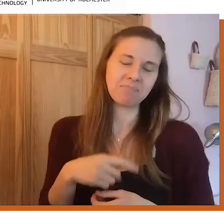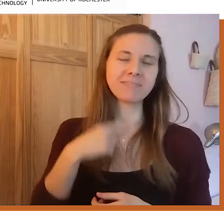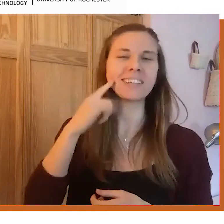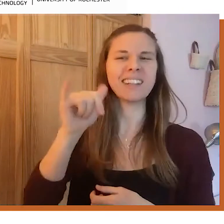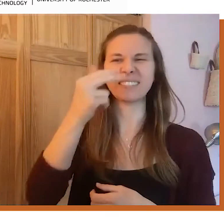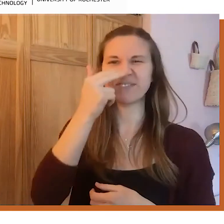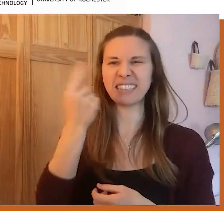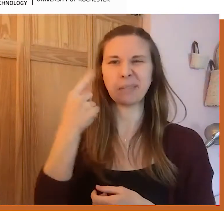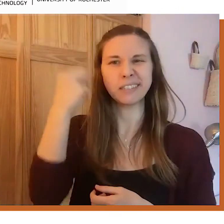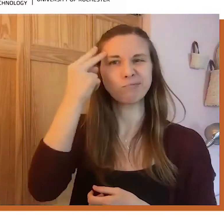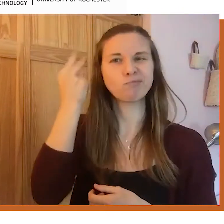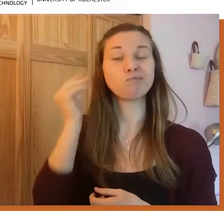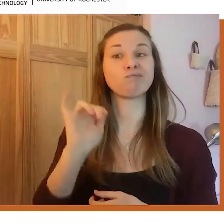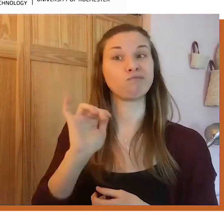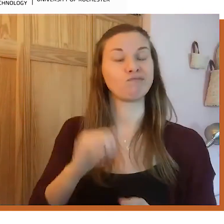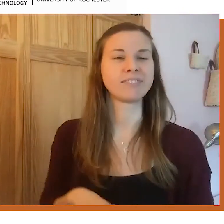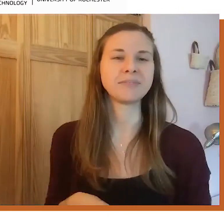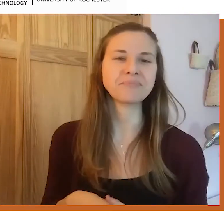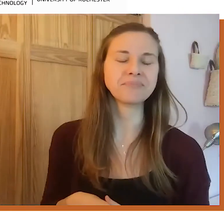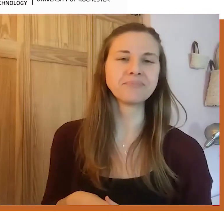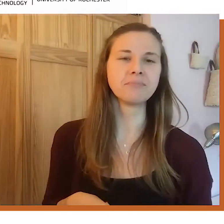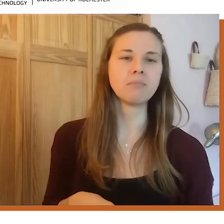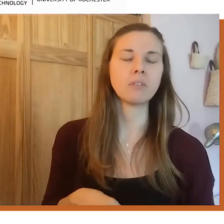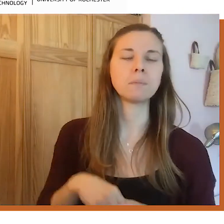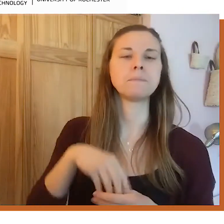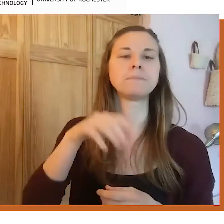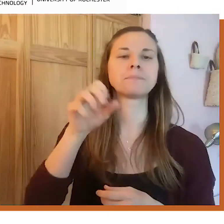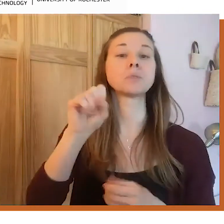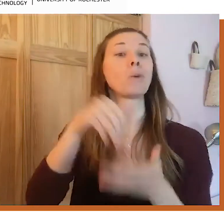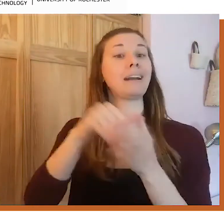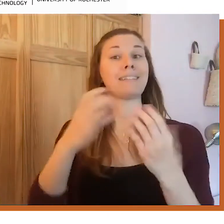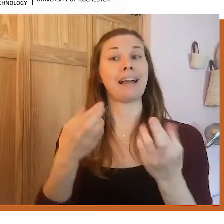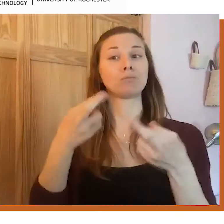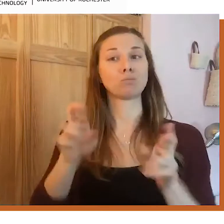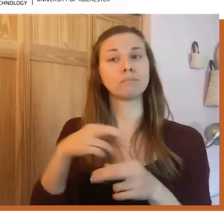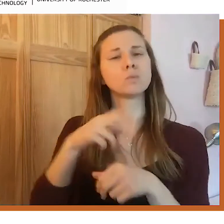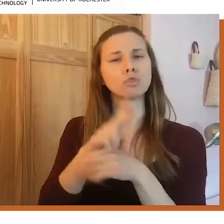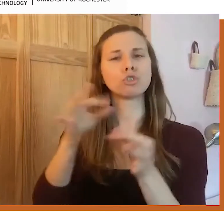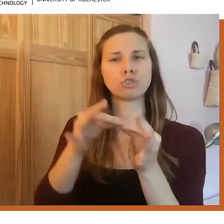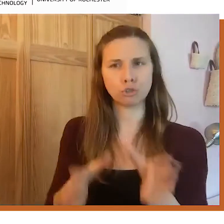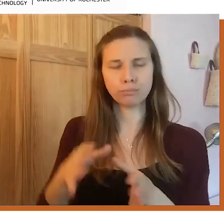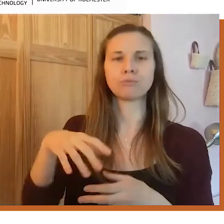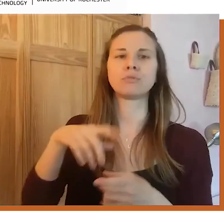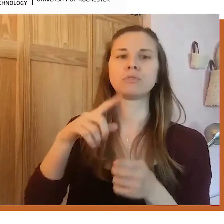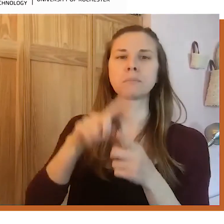so it's something that I look back as being kind of funny, developing that relationship with interpreters, so I did use interpreters